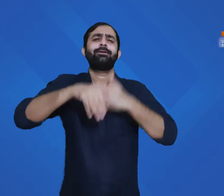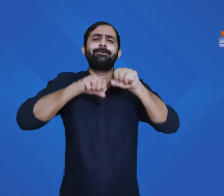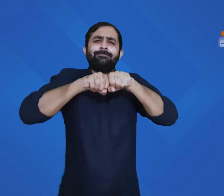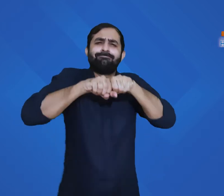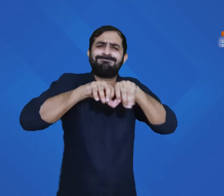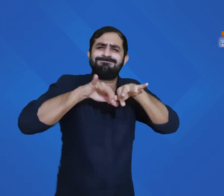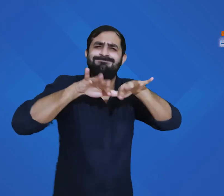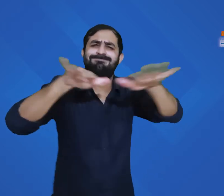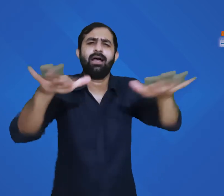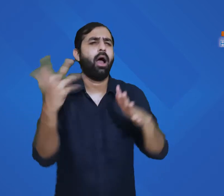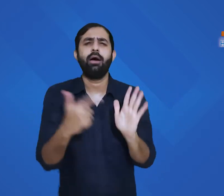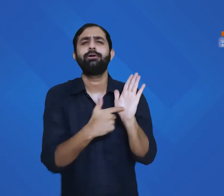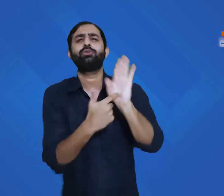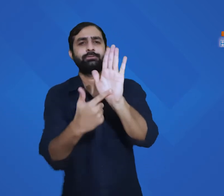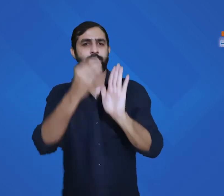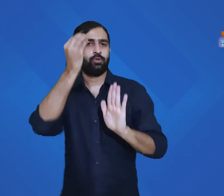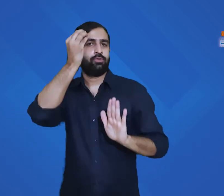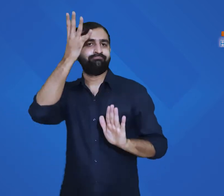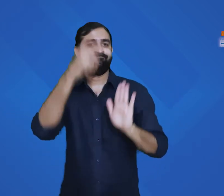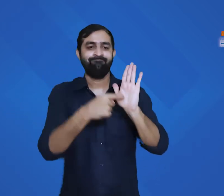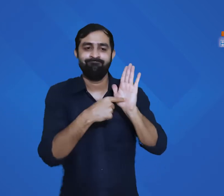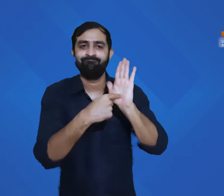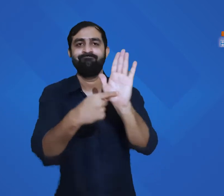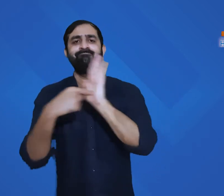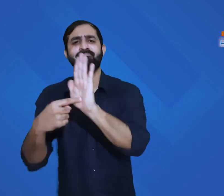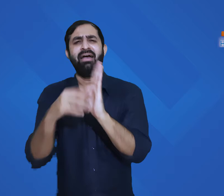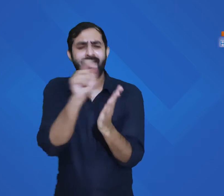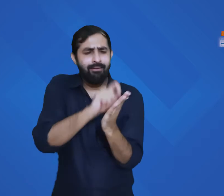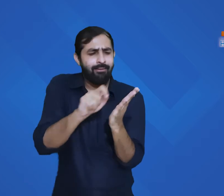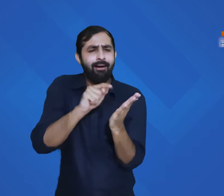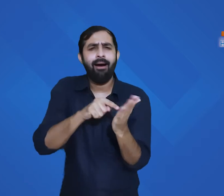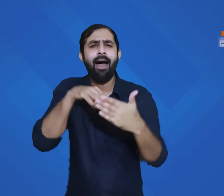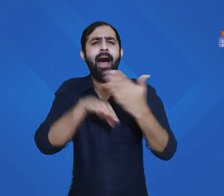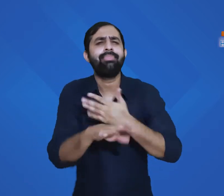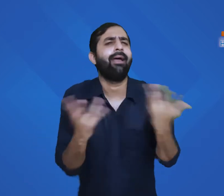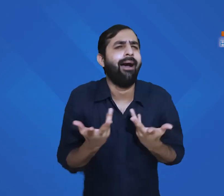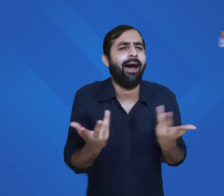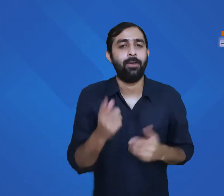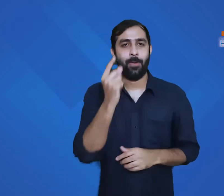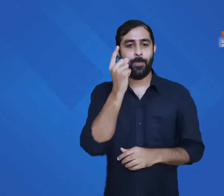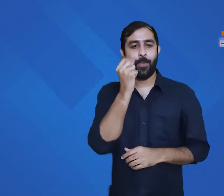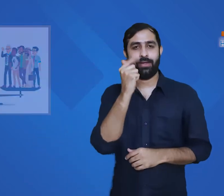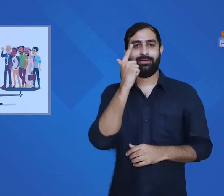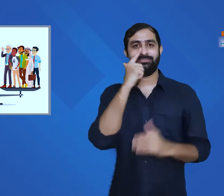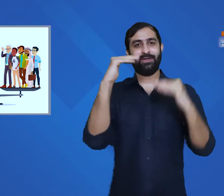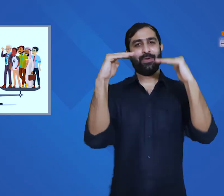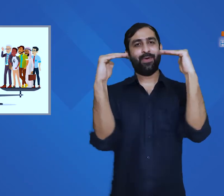He wrote this book to create awareness in the society Nai Kahaani had stories that highlighted gender issues.